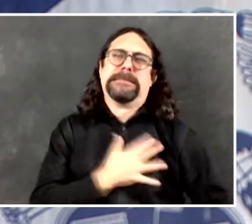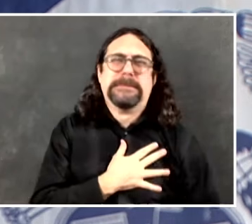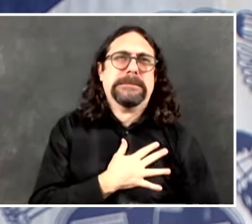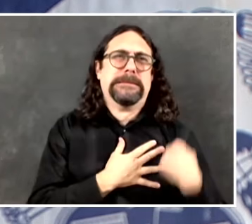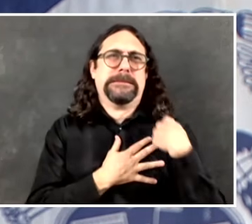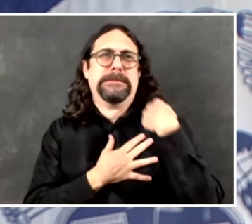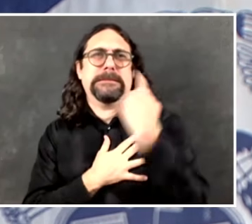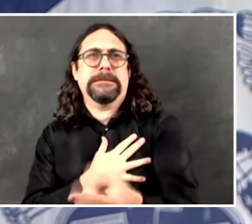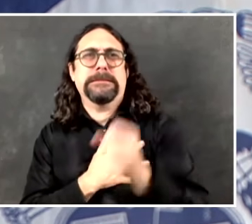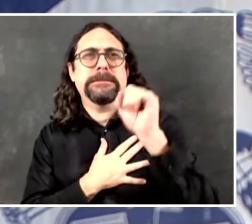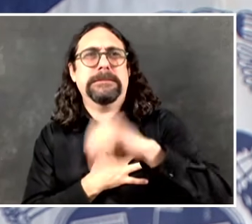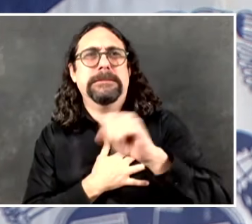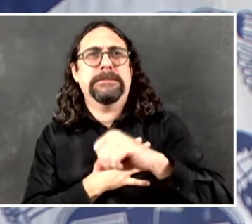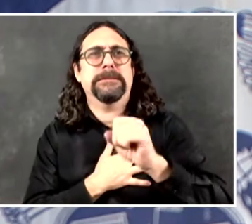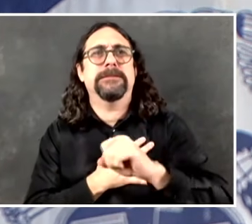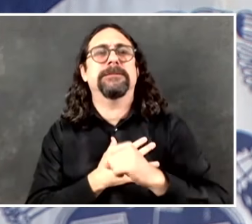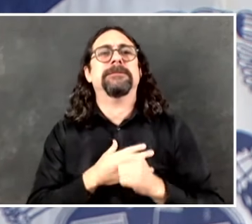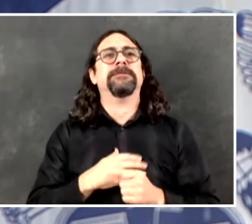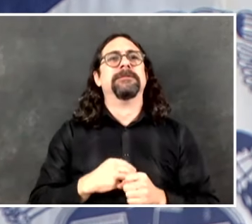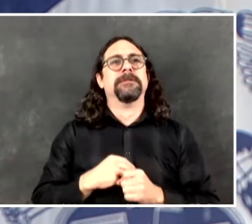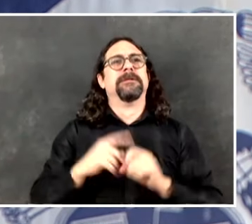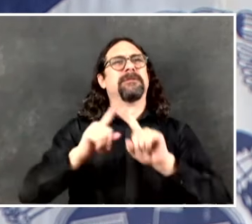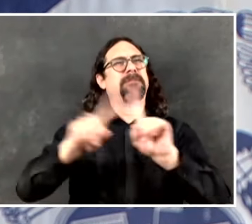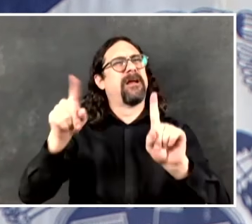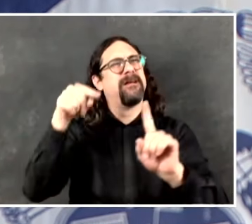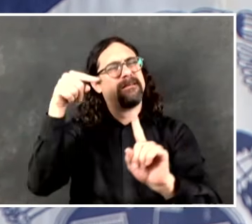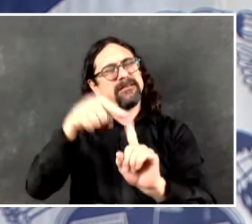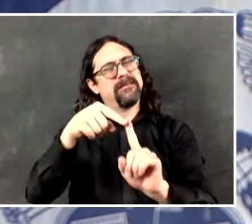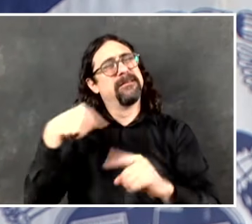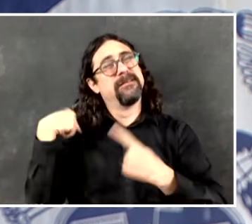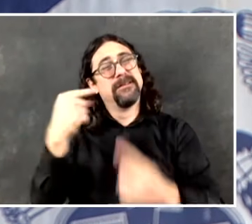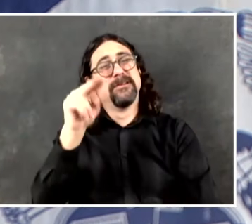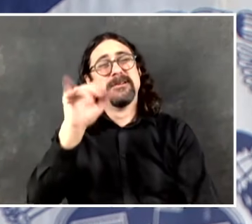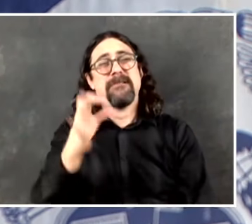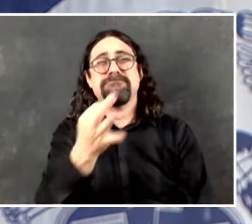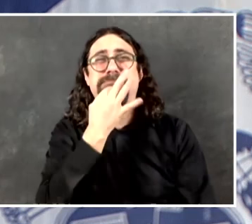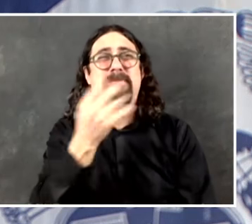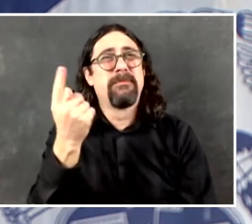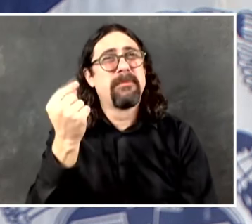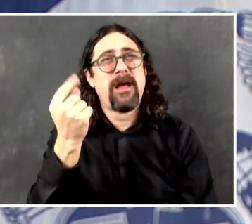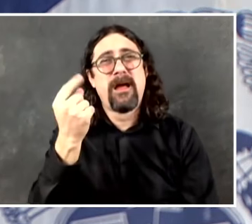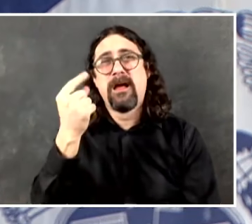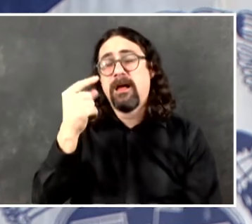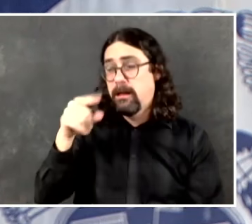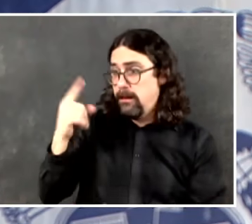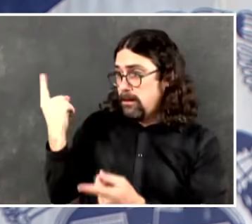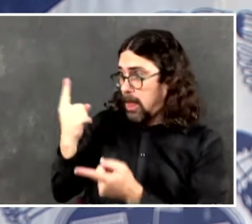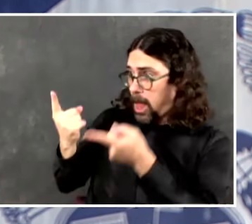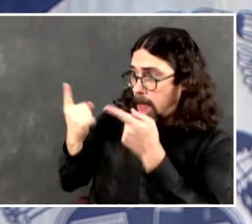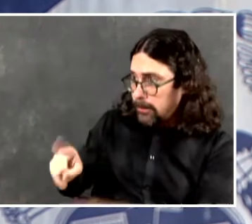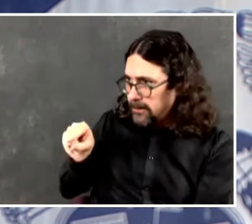COME BACK. WE'LL LEARN POWERFUL LESSONS. WE'LL ACT ON THOSE LESSONS. BECAUSE THAT IS